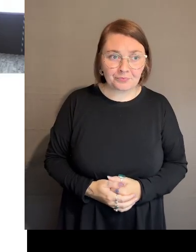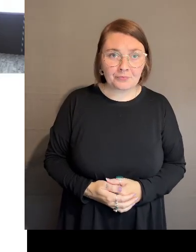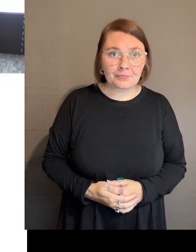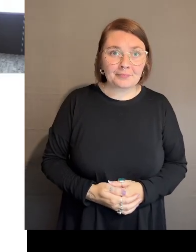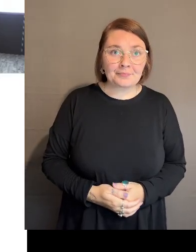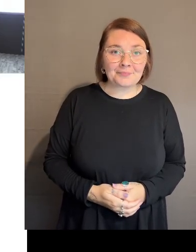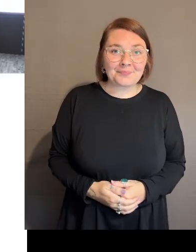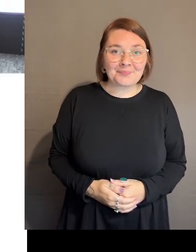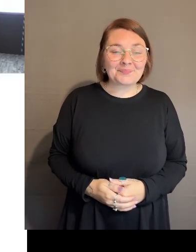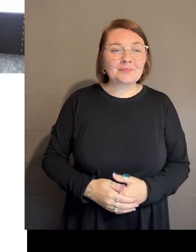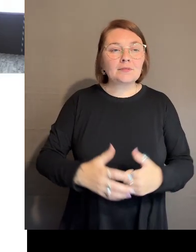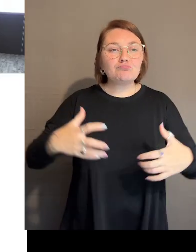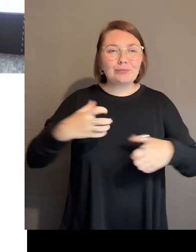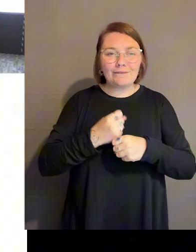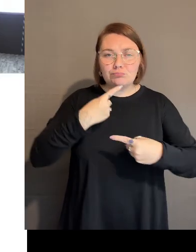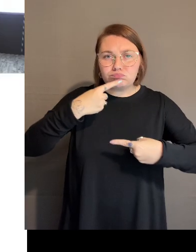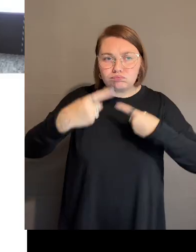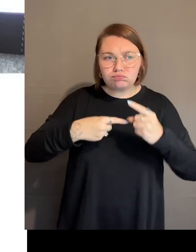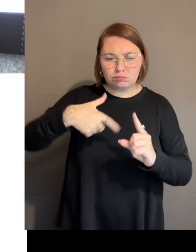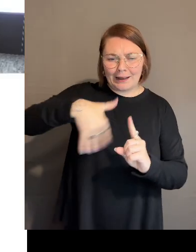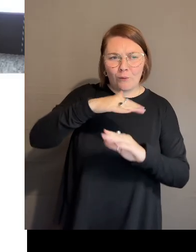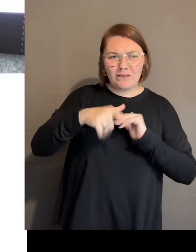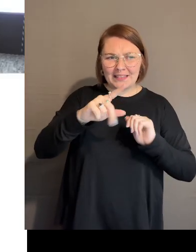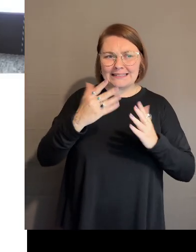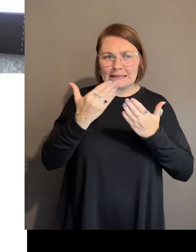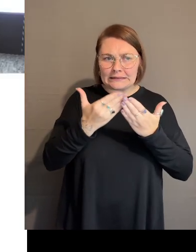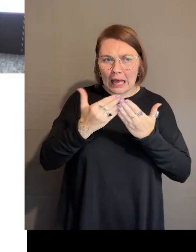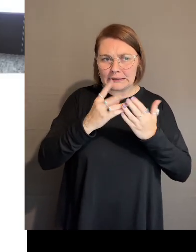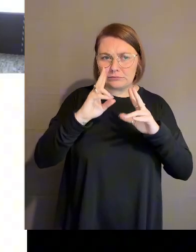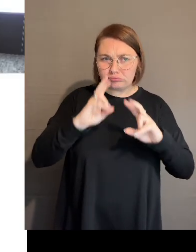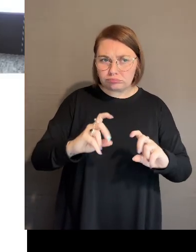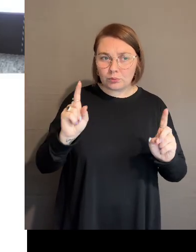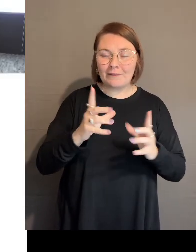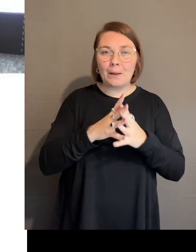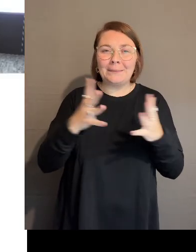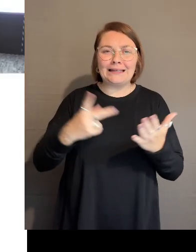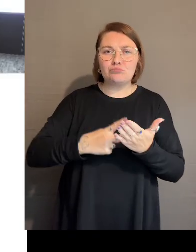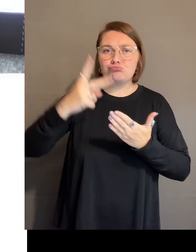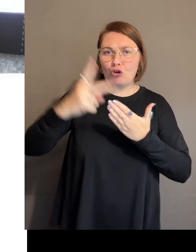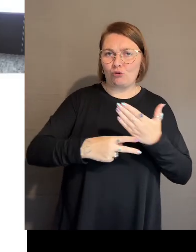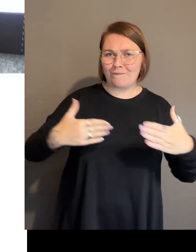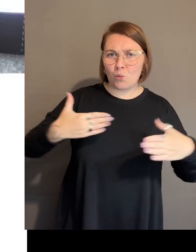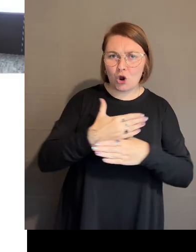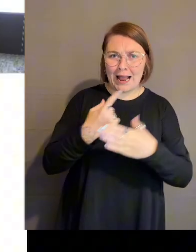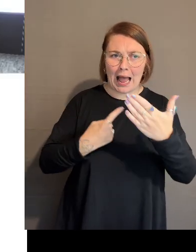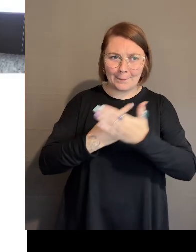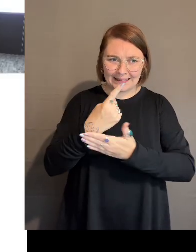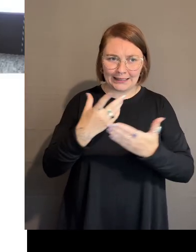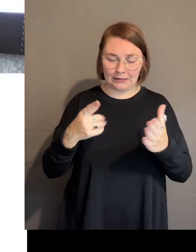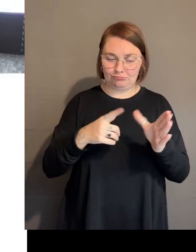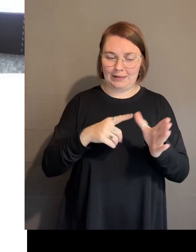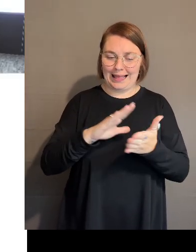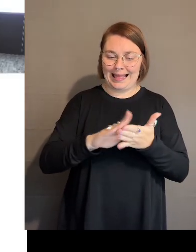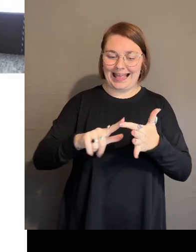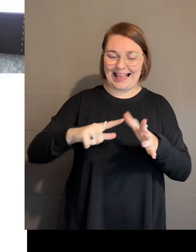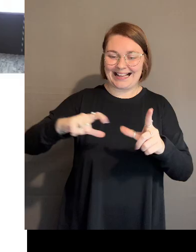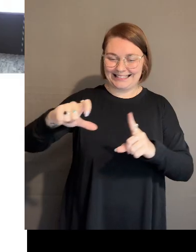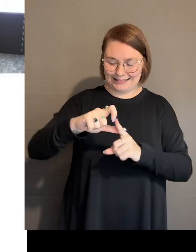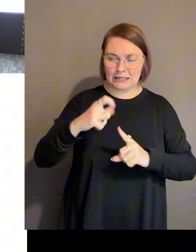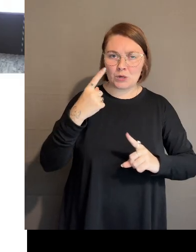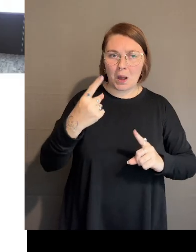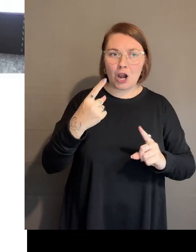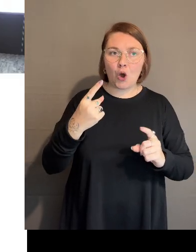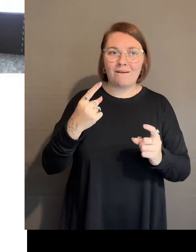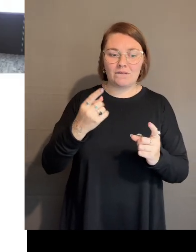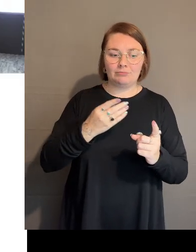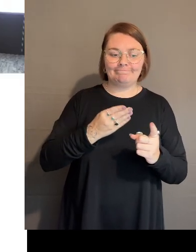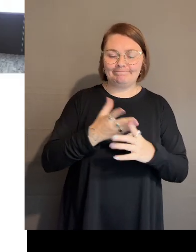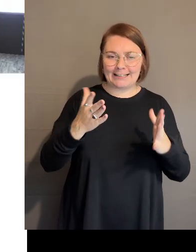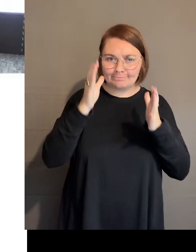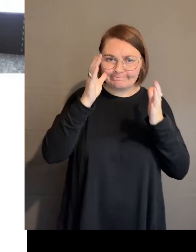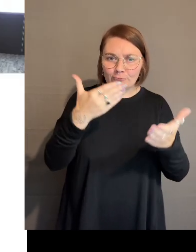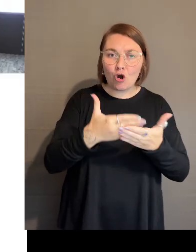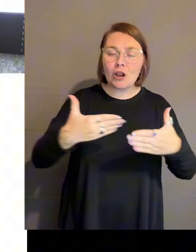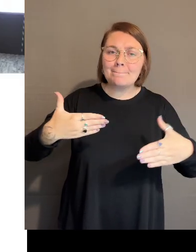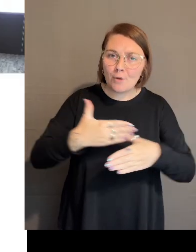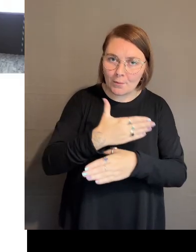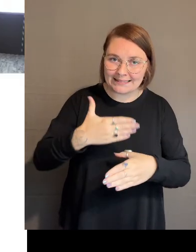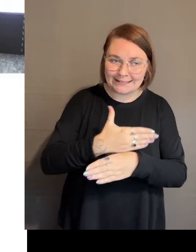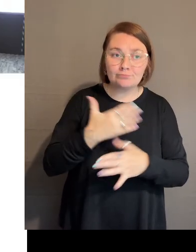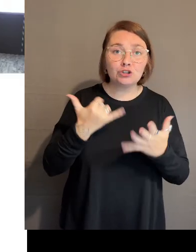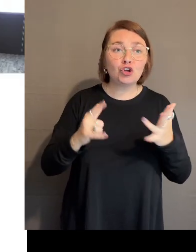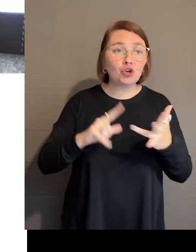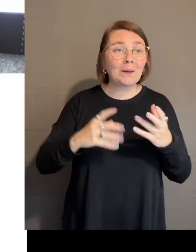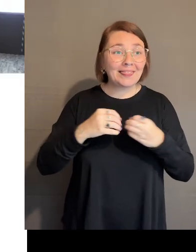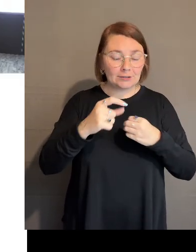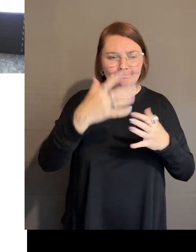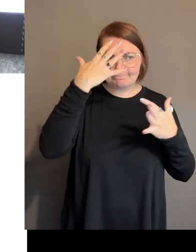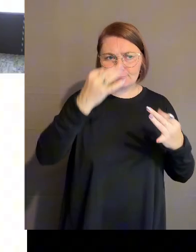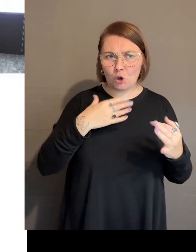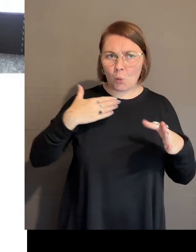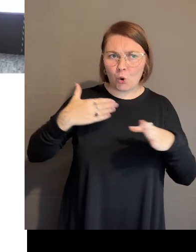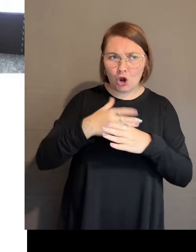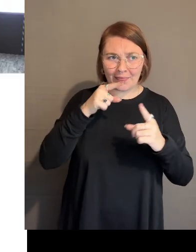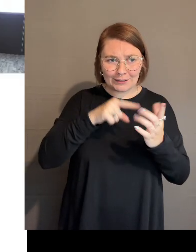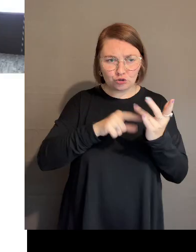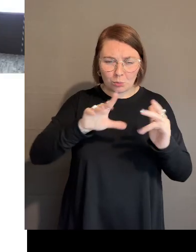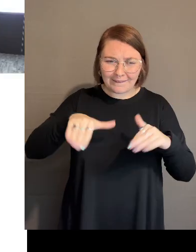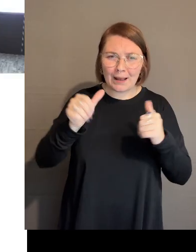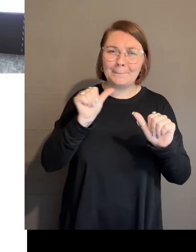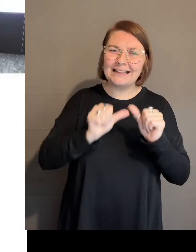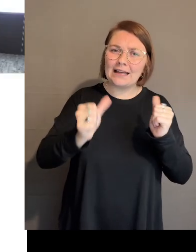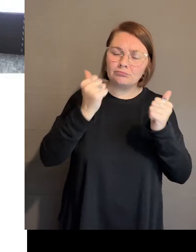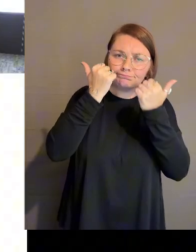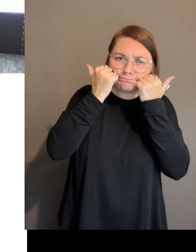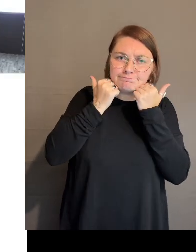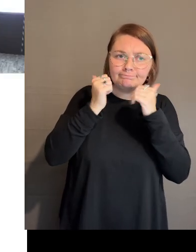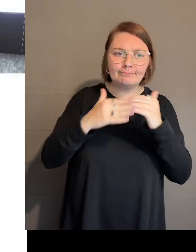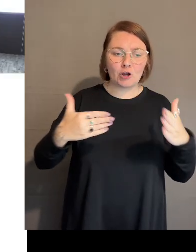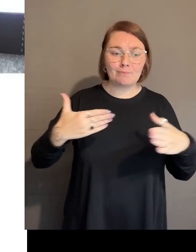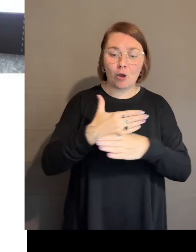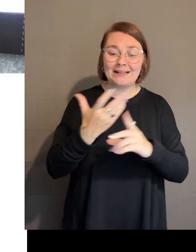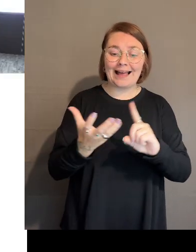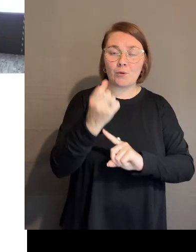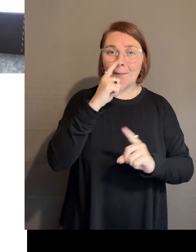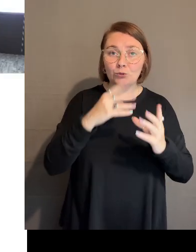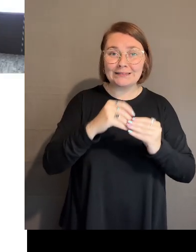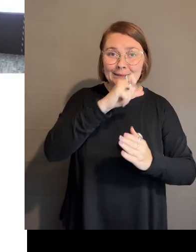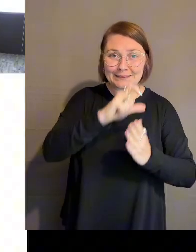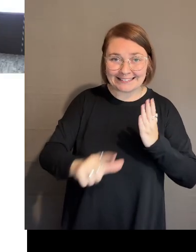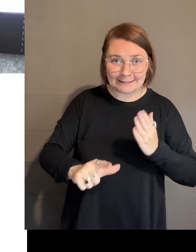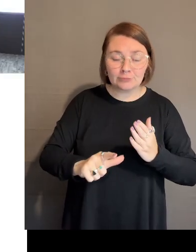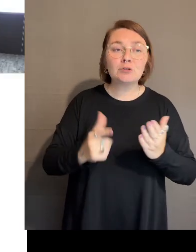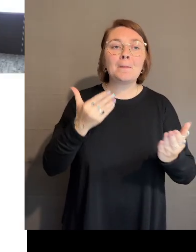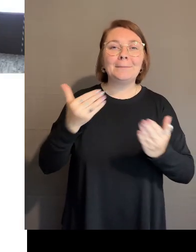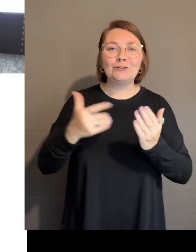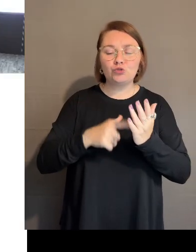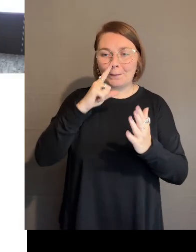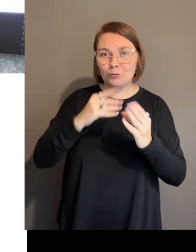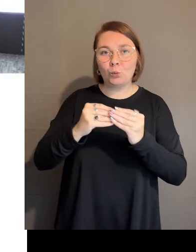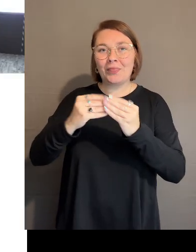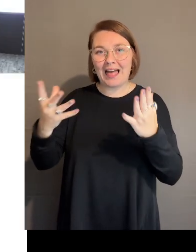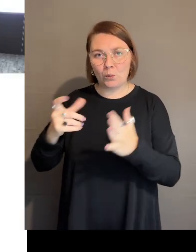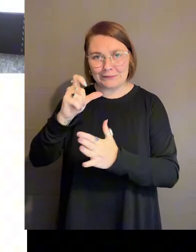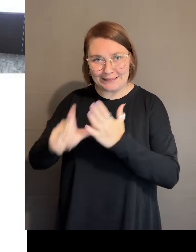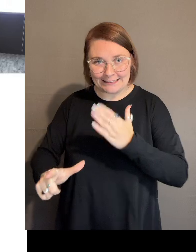as a brief background of this study, there's a big program of work happening within AHEAD, and one of the four stream focuses on employment. So we decided to do this work to provide better evidence of employment outcomes for people with disability compared to people without disability.